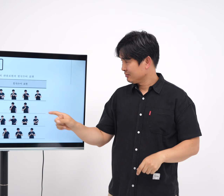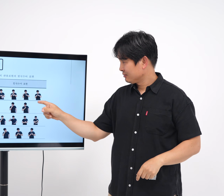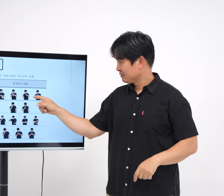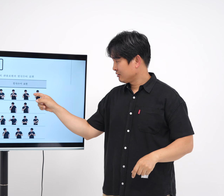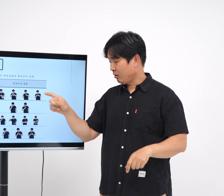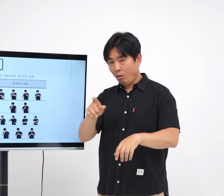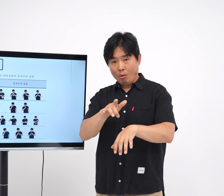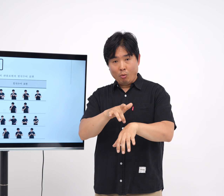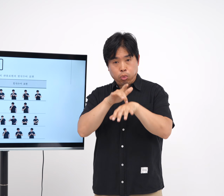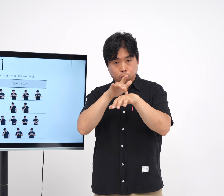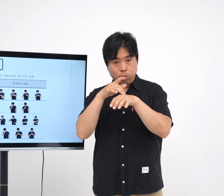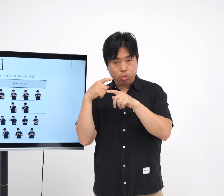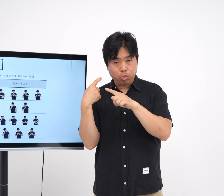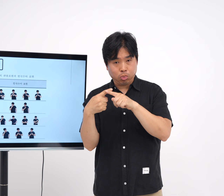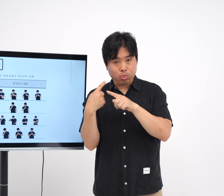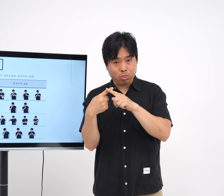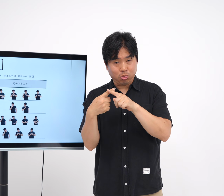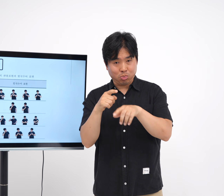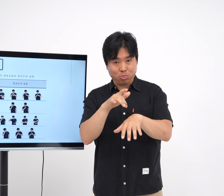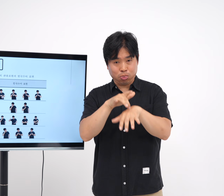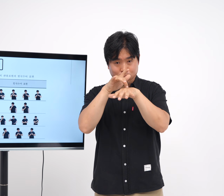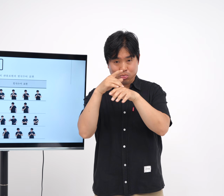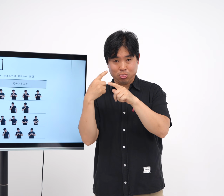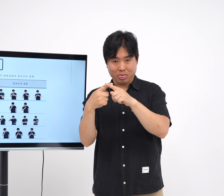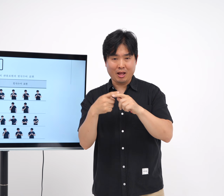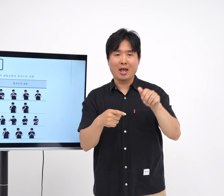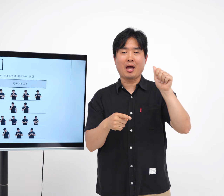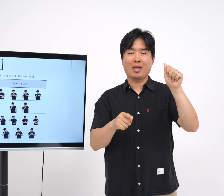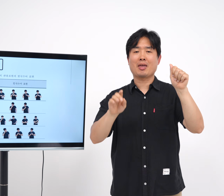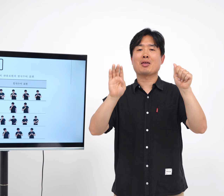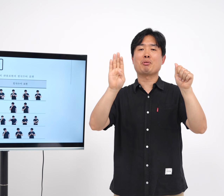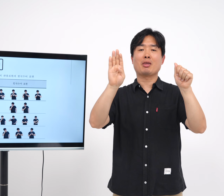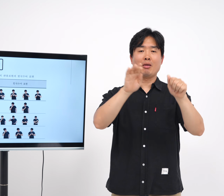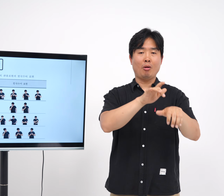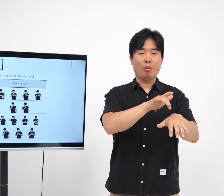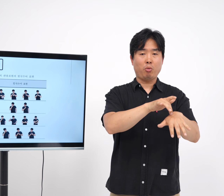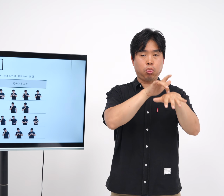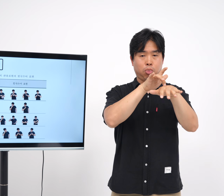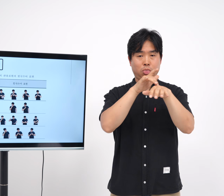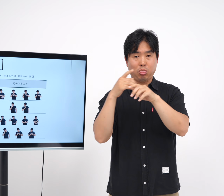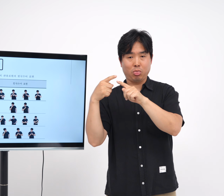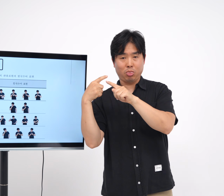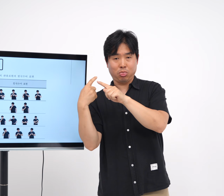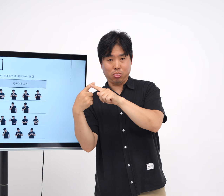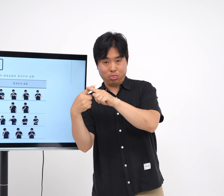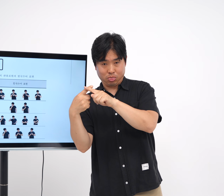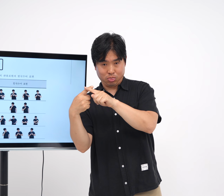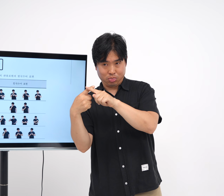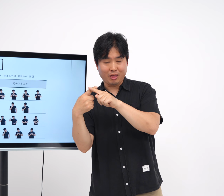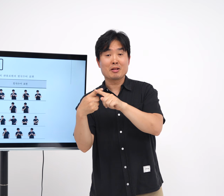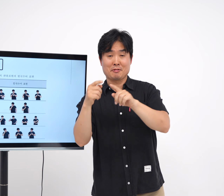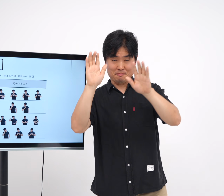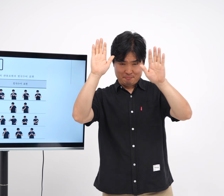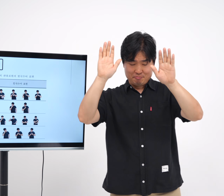sign word 'ghost + same'. A + B 'ghost + same'